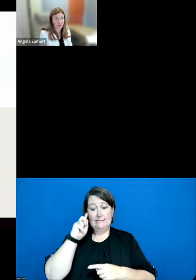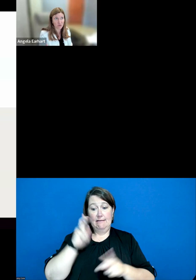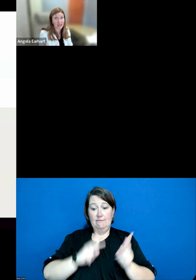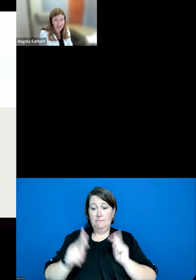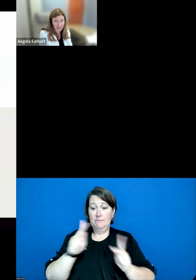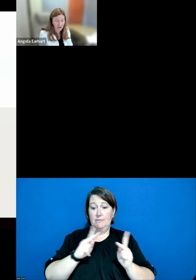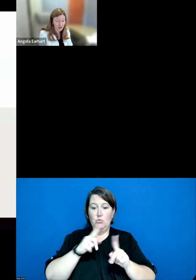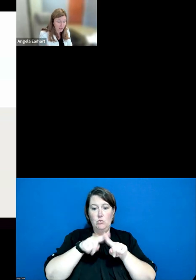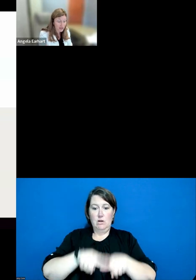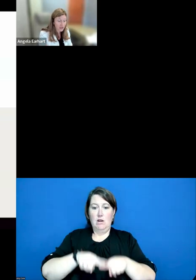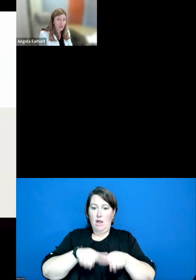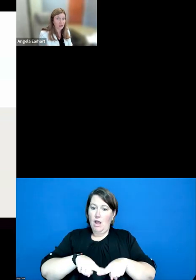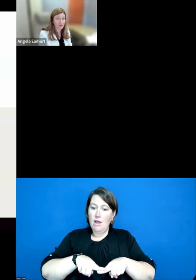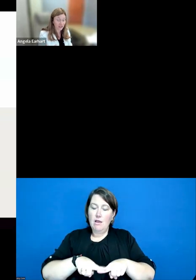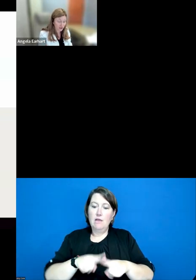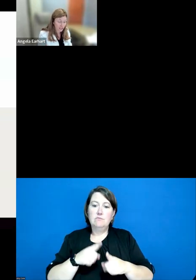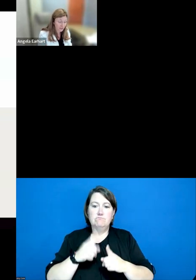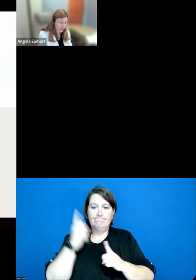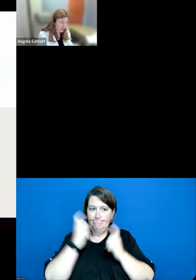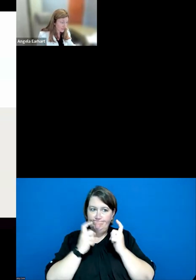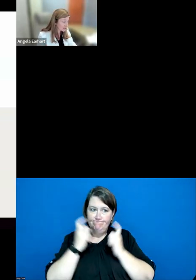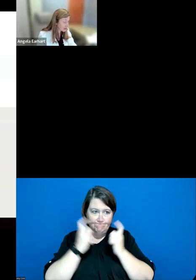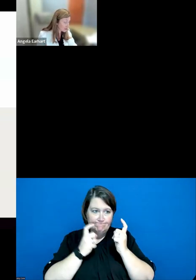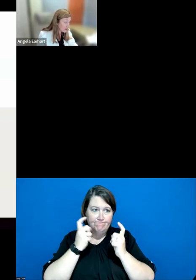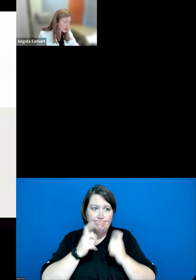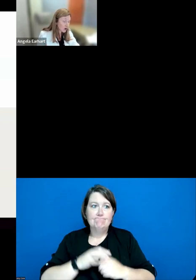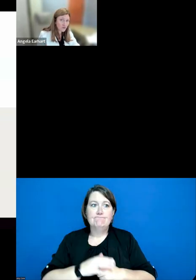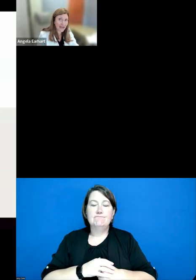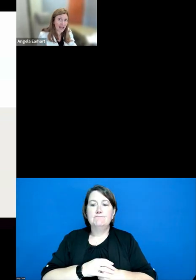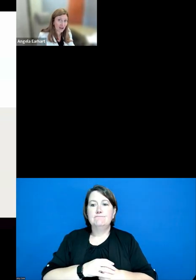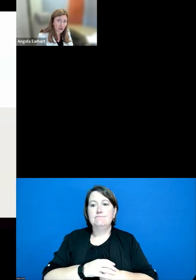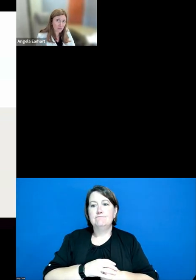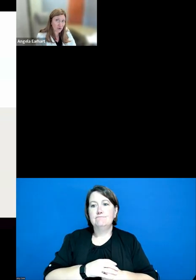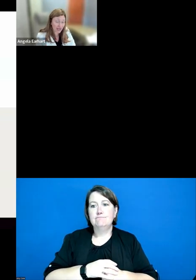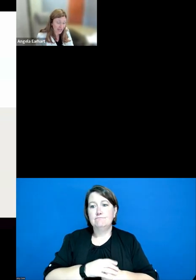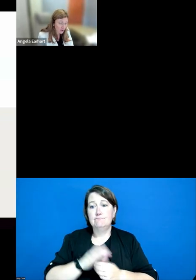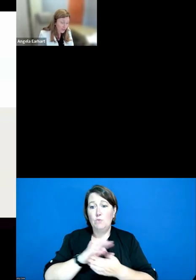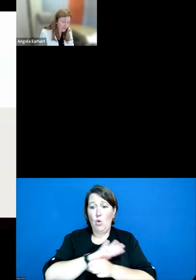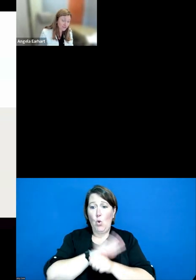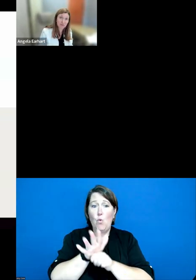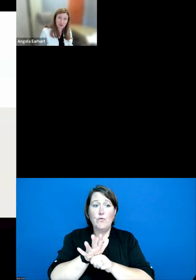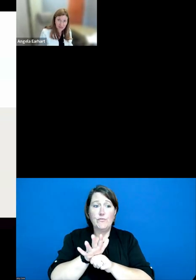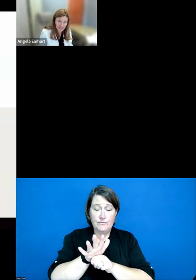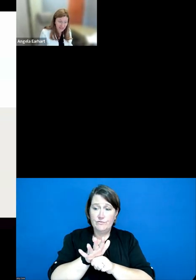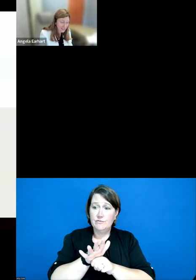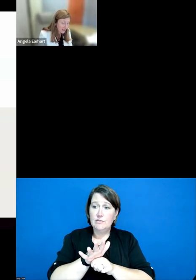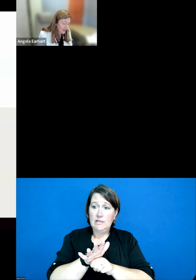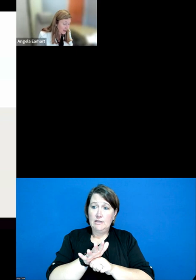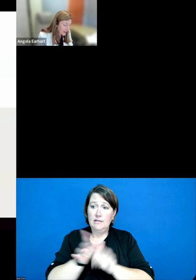reliant on just facial expressions. So COVID actually brought out some good things.